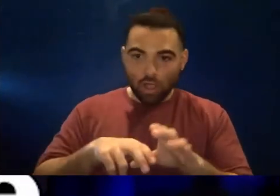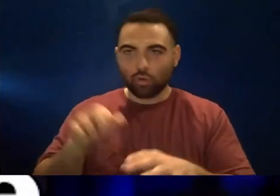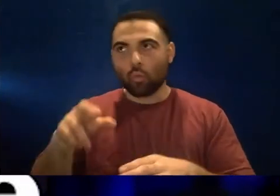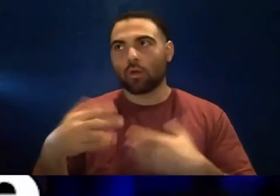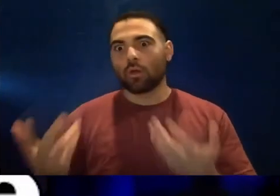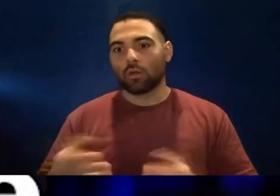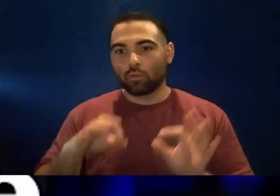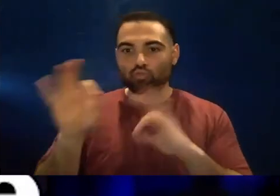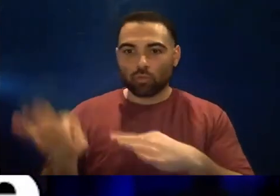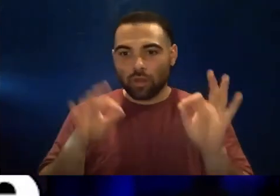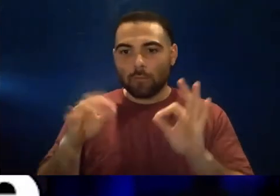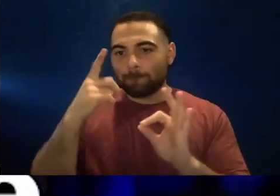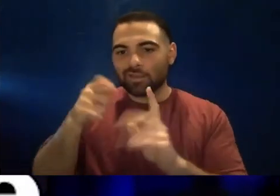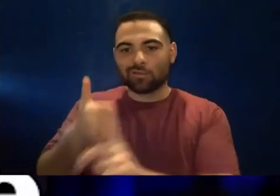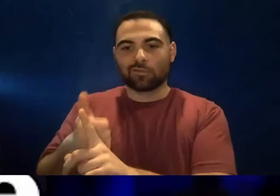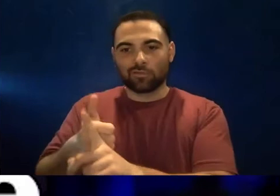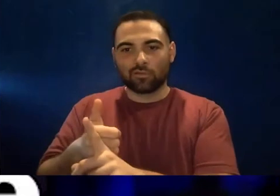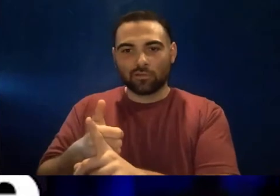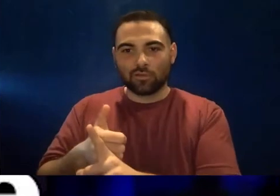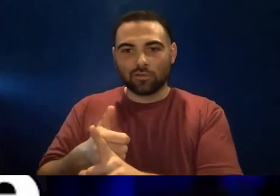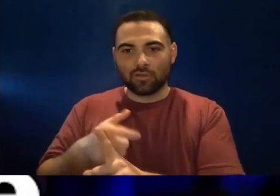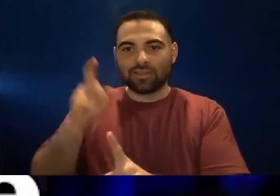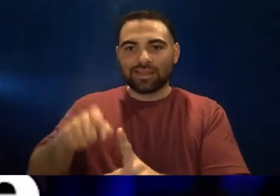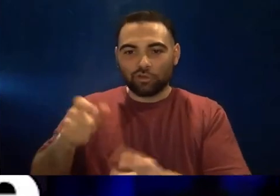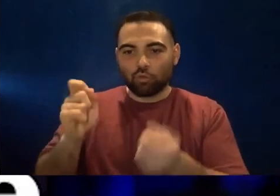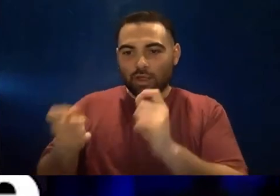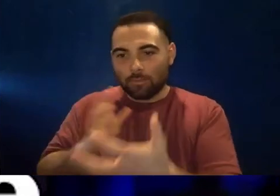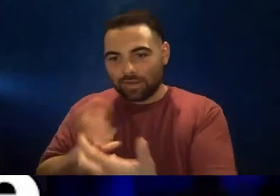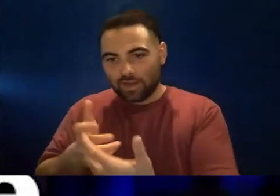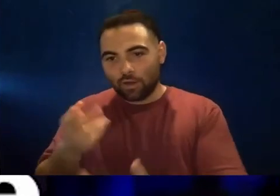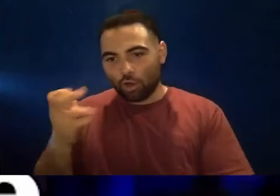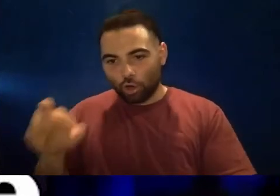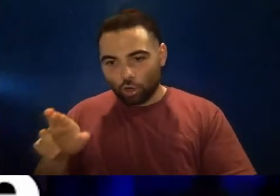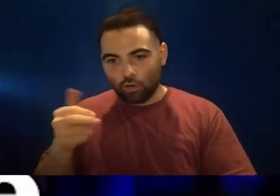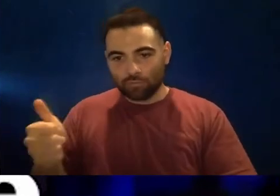basically because of the way that they're having to accommodate people that are wheelchair users